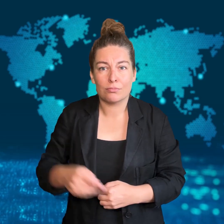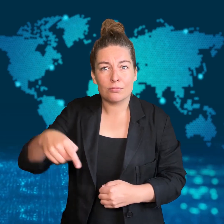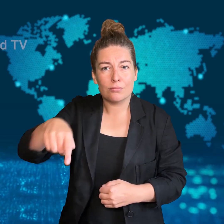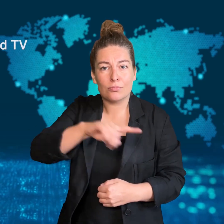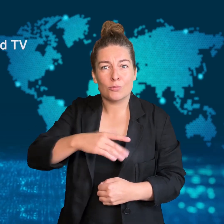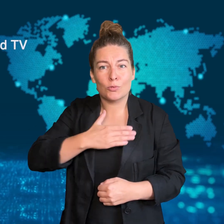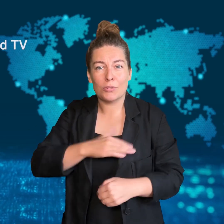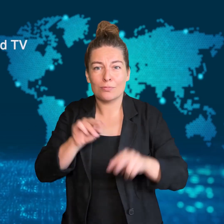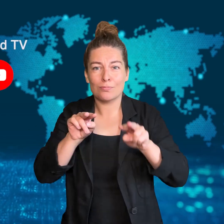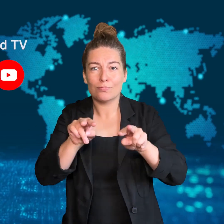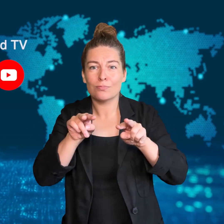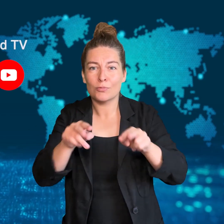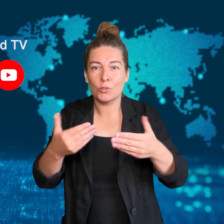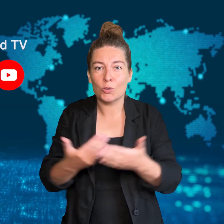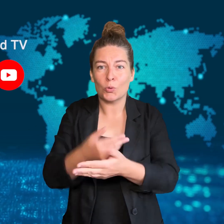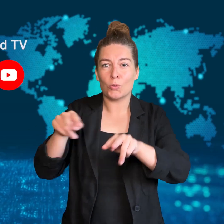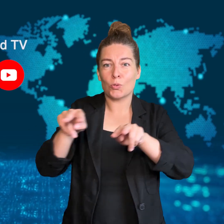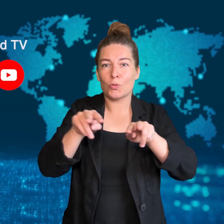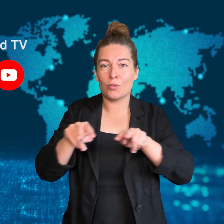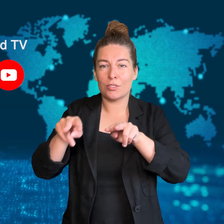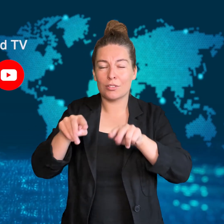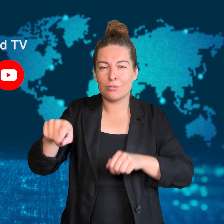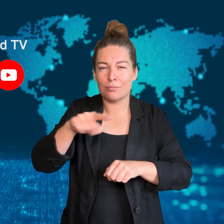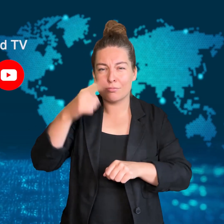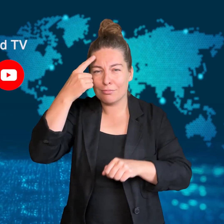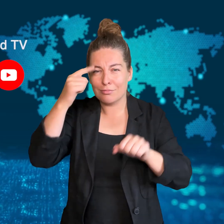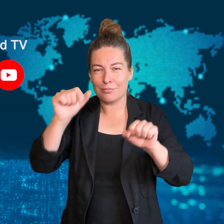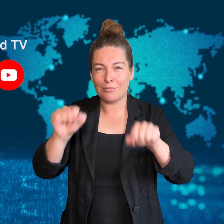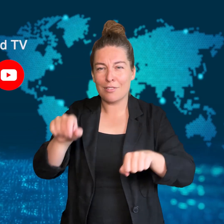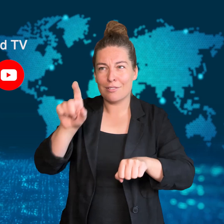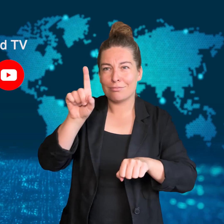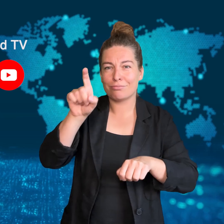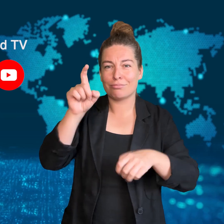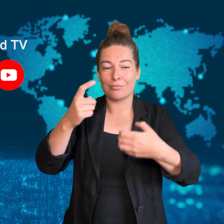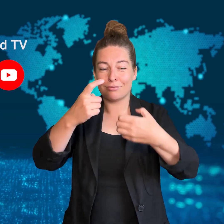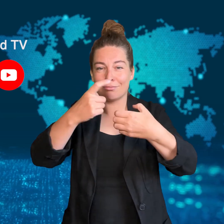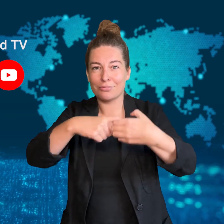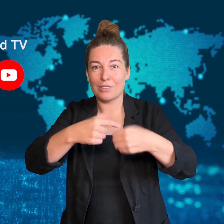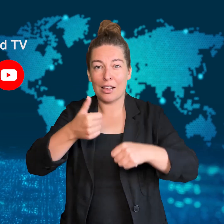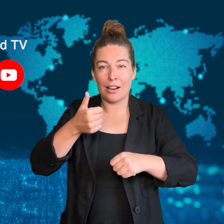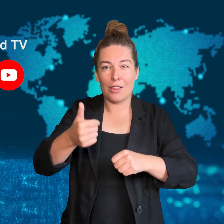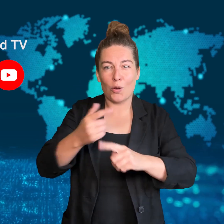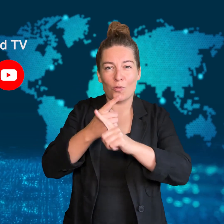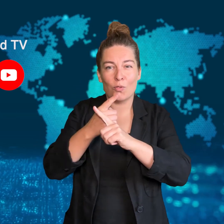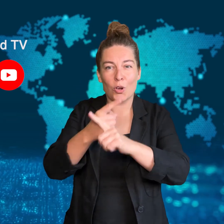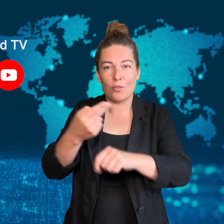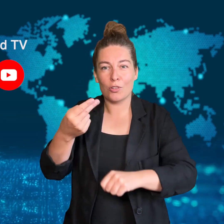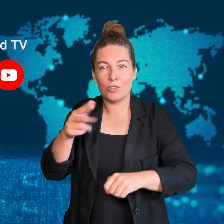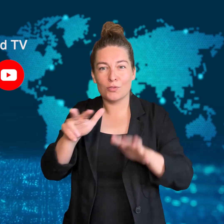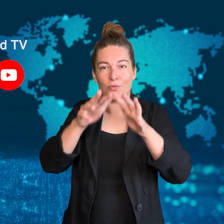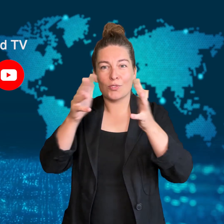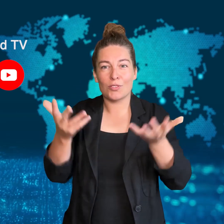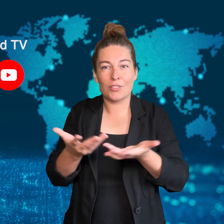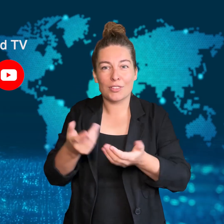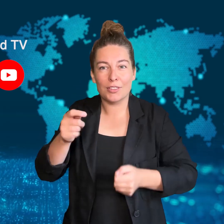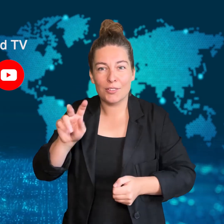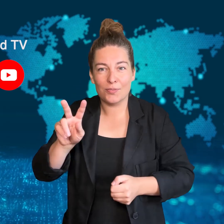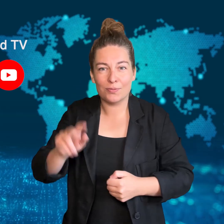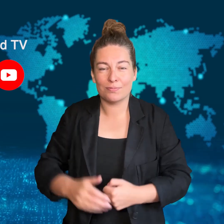Don't forget to subscribe, like, and follow H3 World TV to get new video updates!